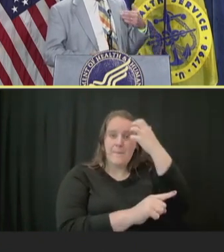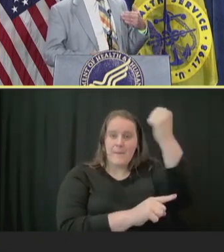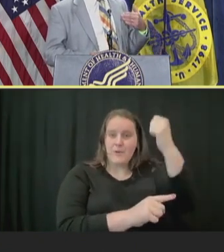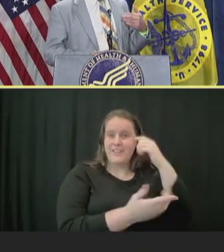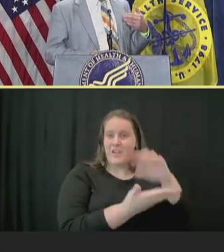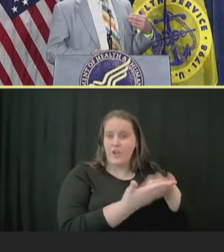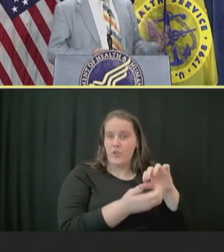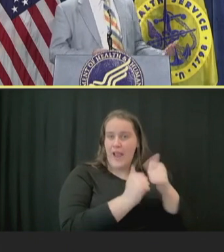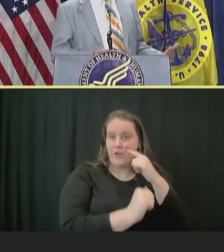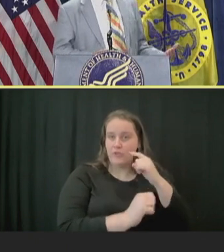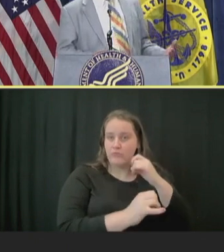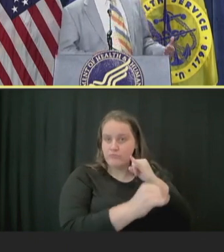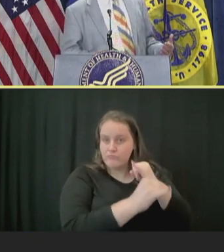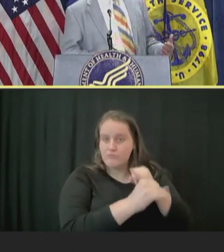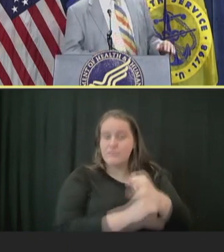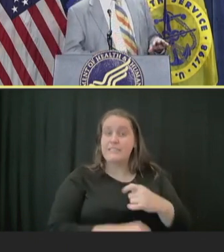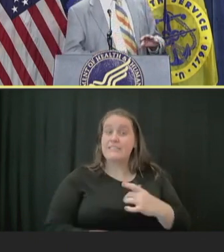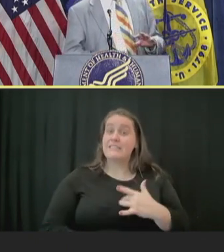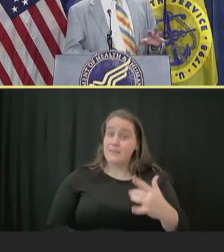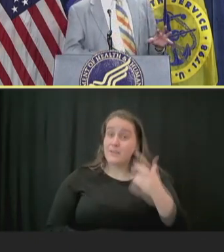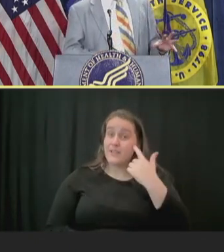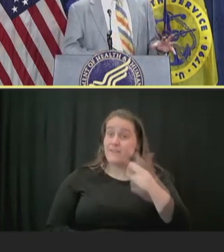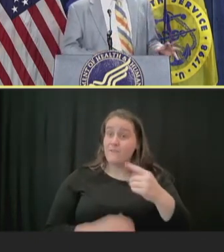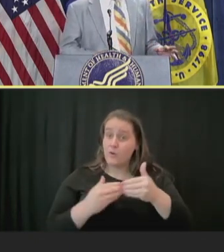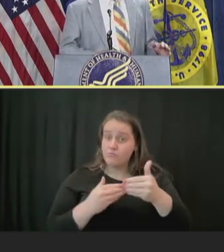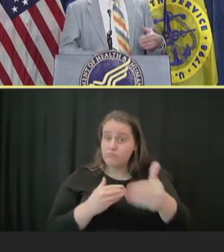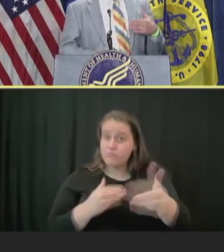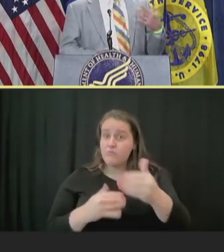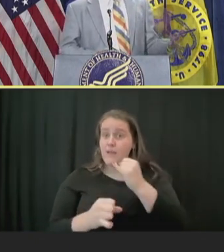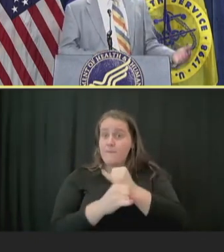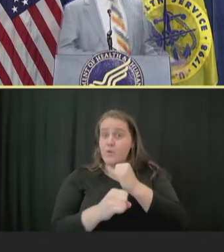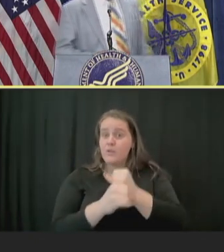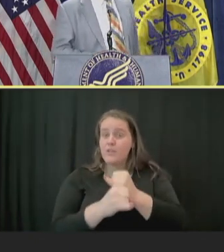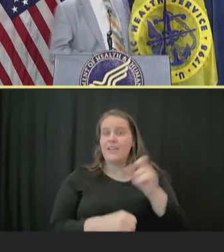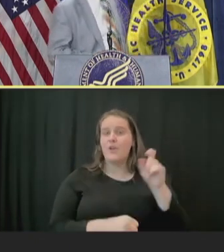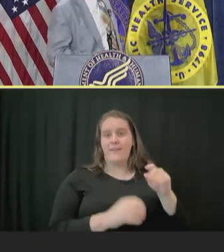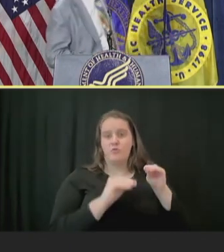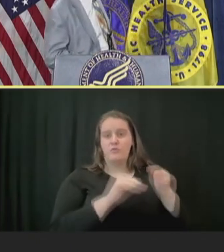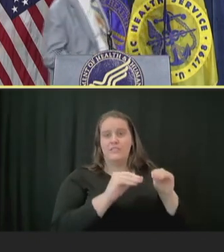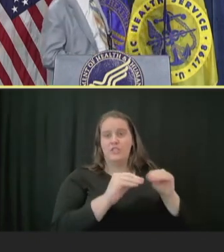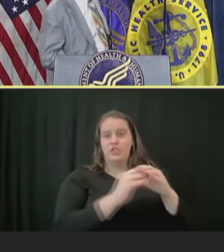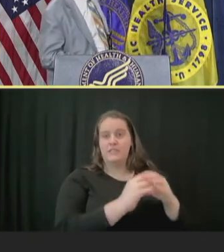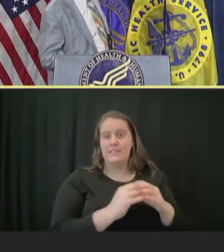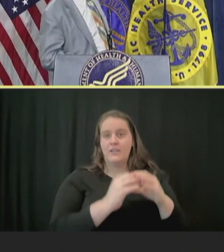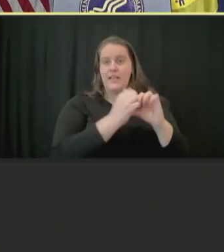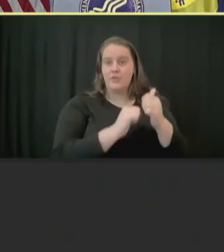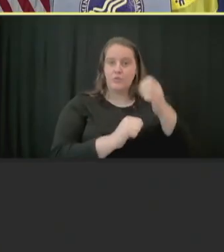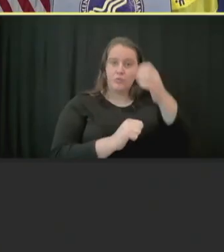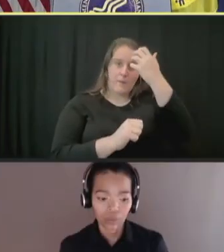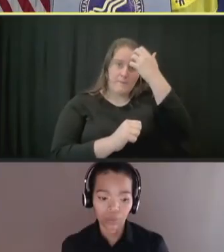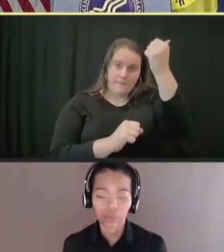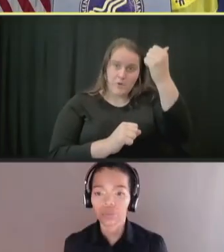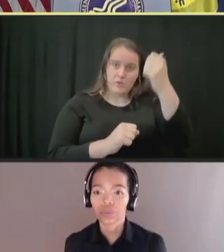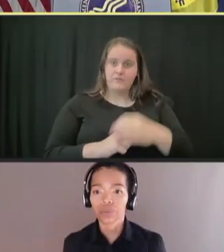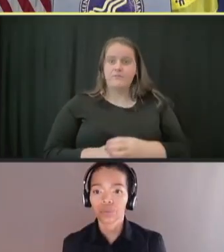induce a memory so the response can come back after re-exposure. We first found that these